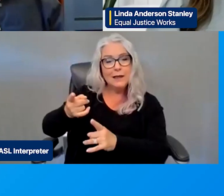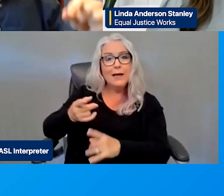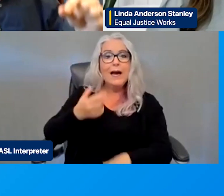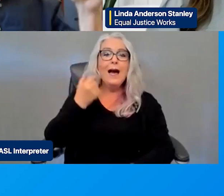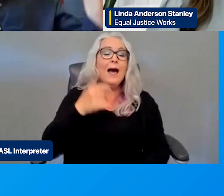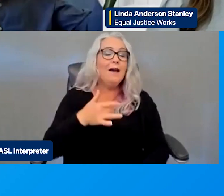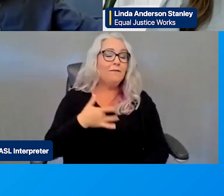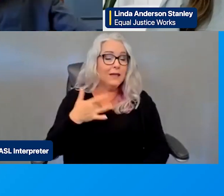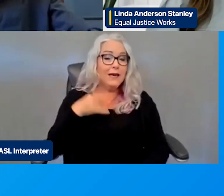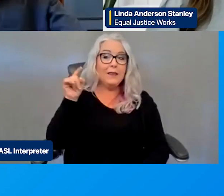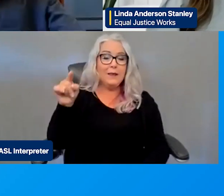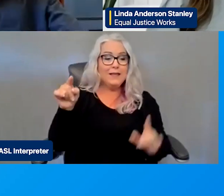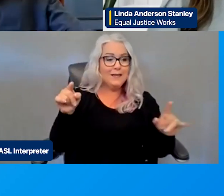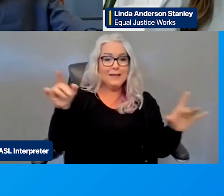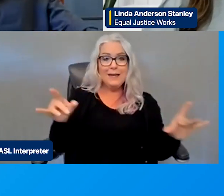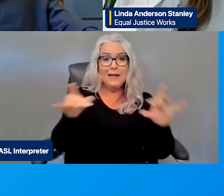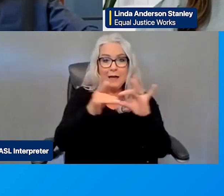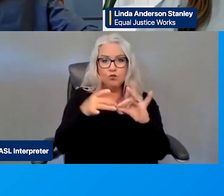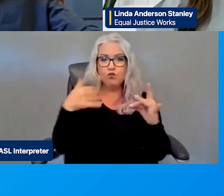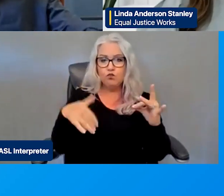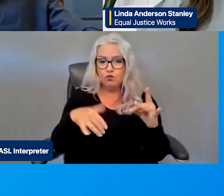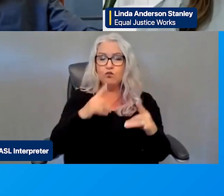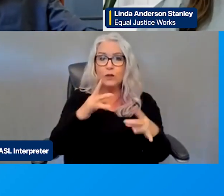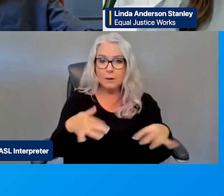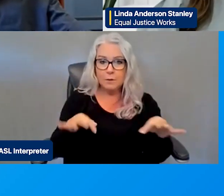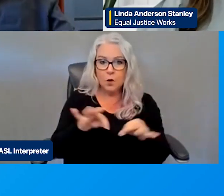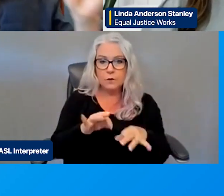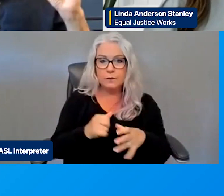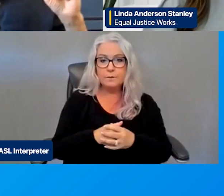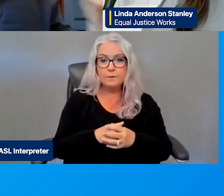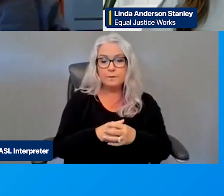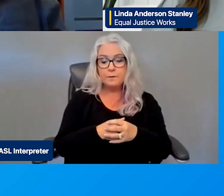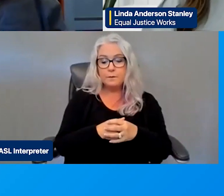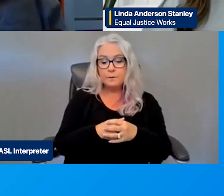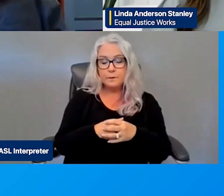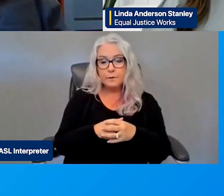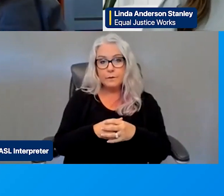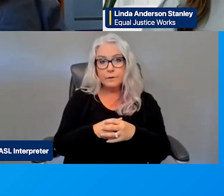Particularly with this issue. As opposed to you know going right for litigation.